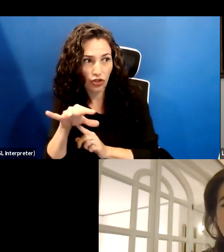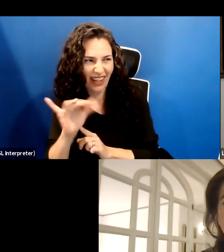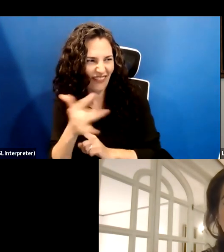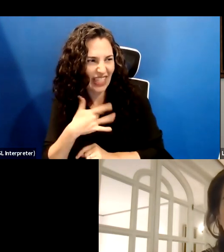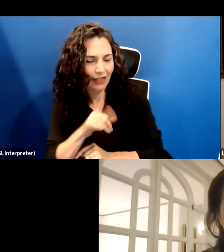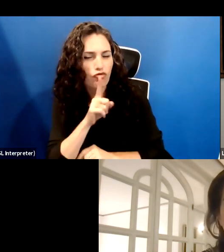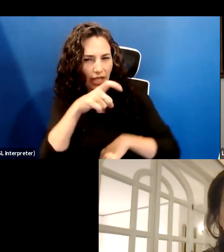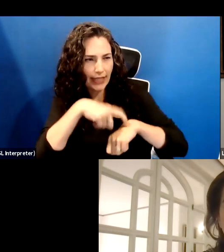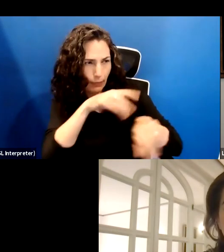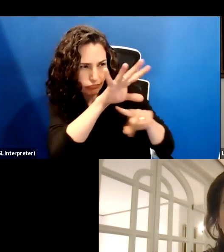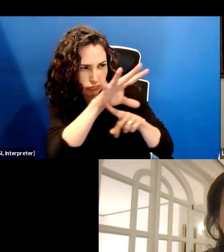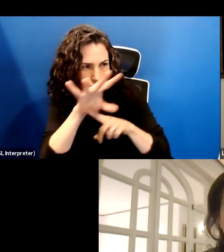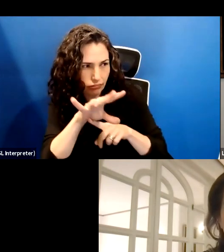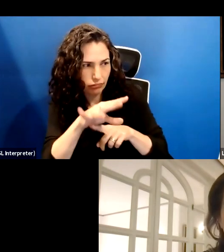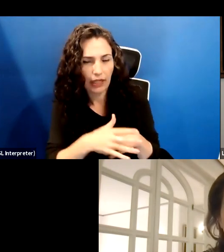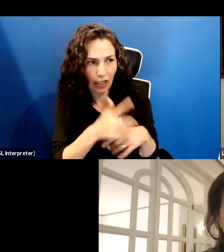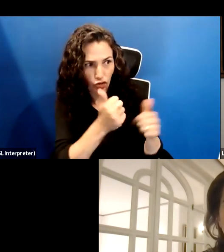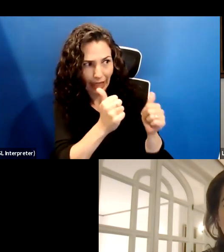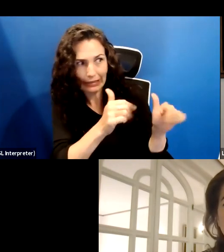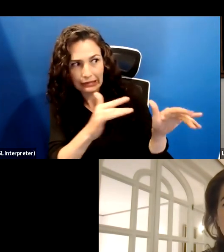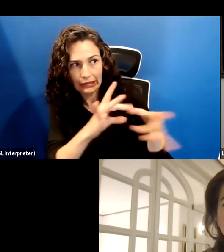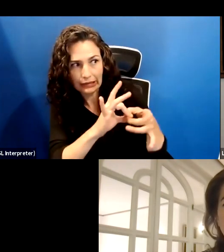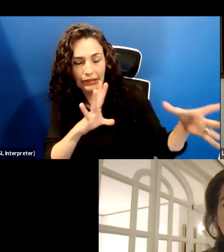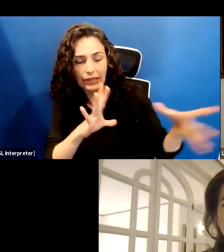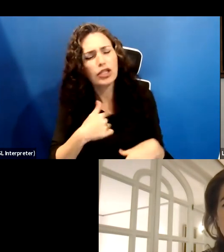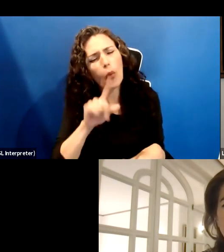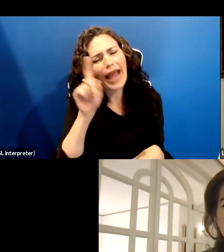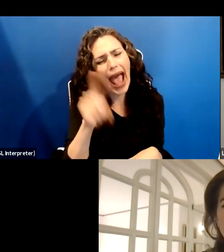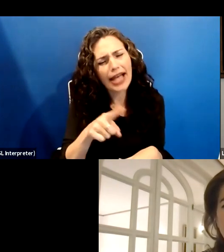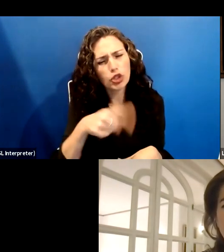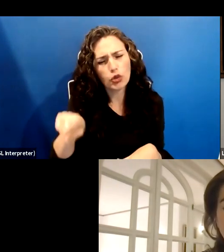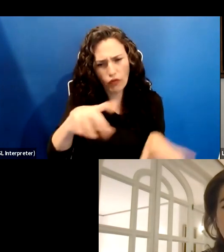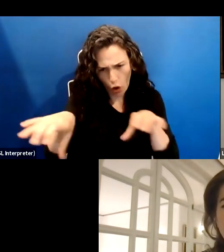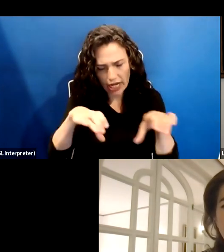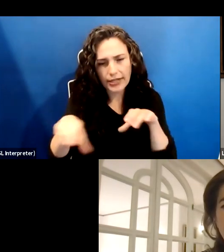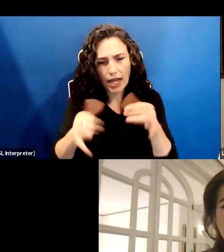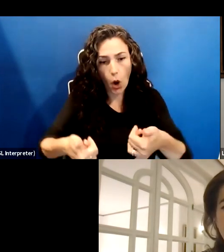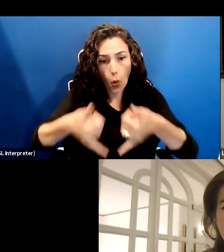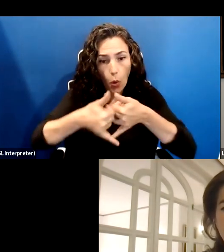So I just wanted to ask you for stuff. I mean, you've done these award-winning documentaries, "Control Room",